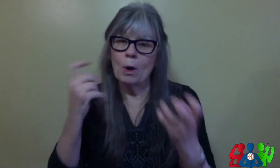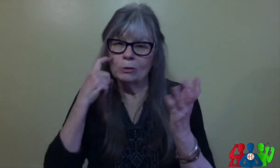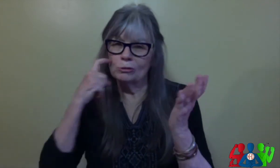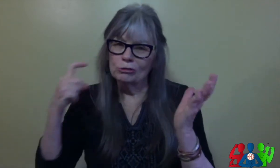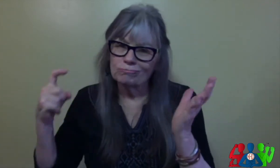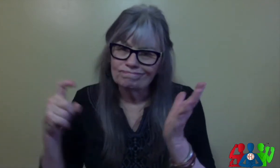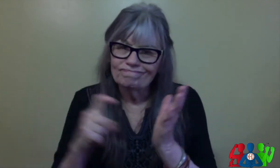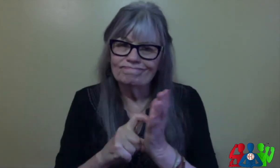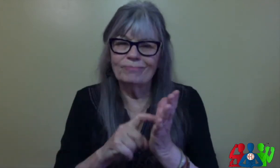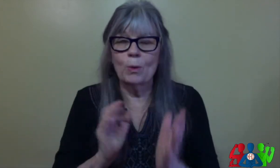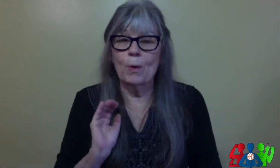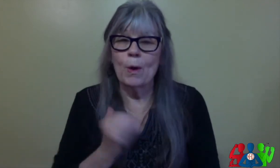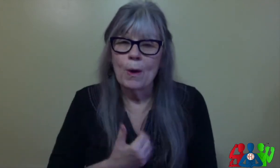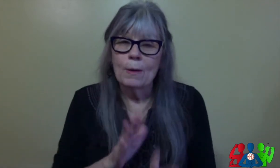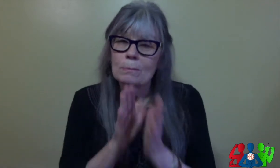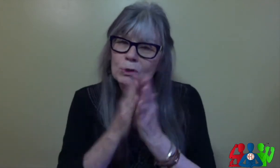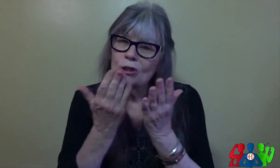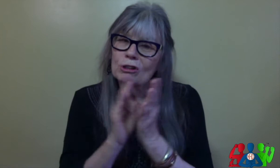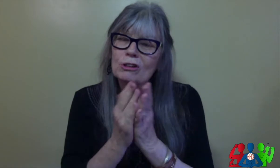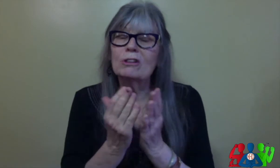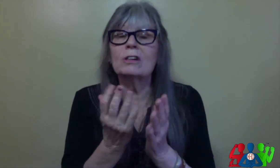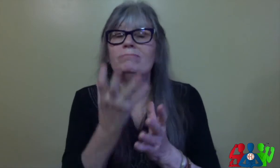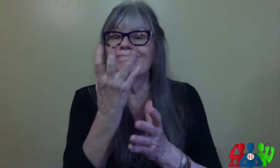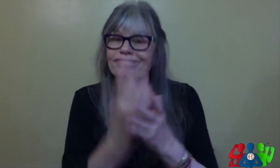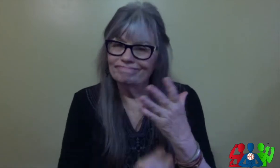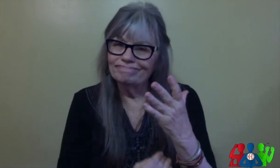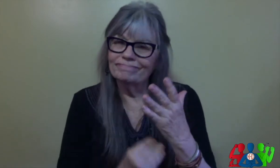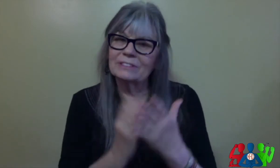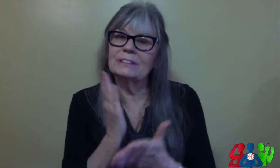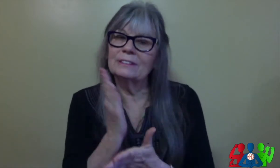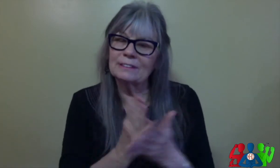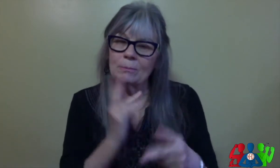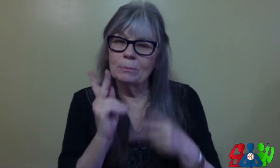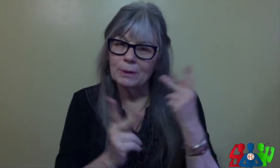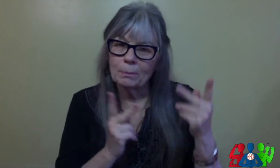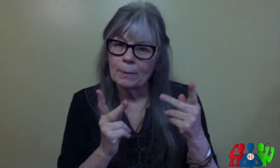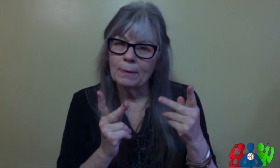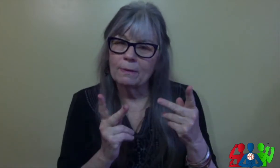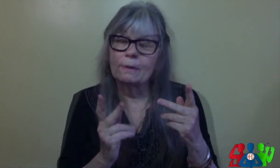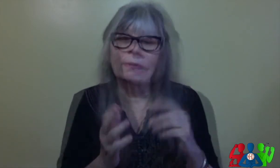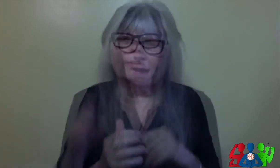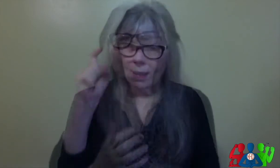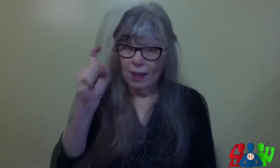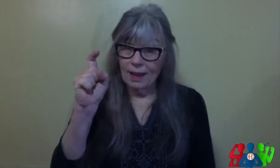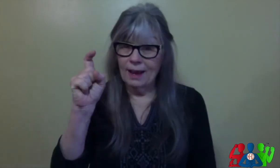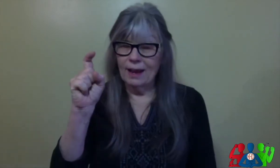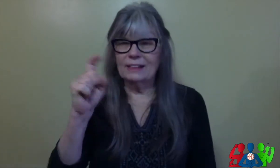the X represents all of these people in their entirety. And we've paid homage to them in our